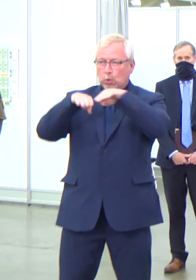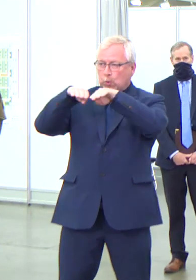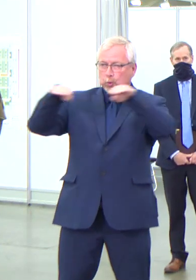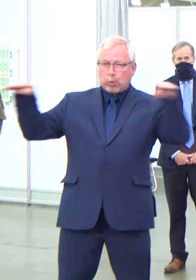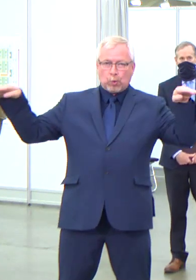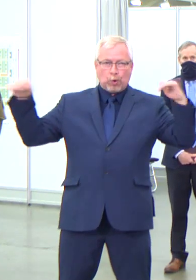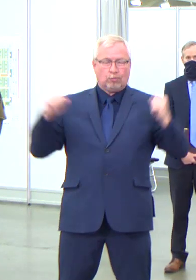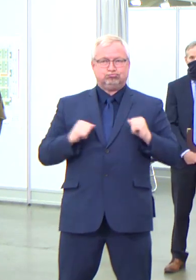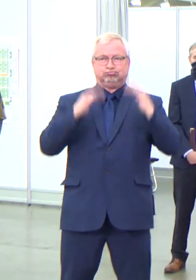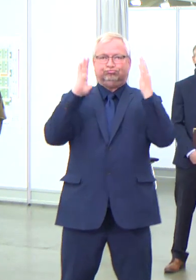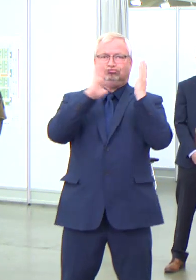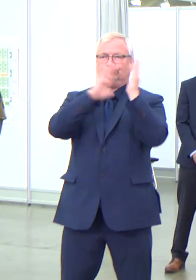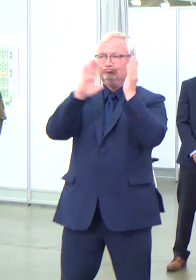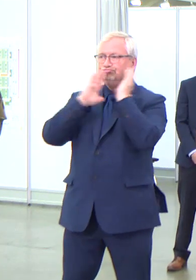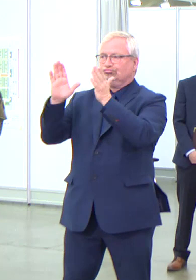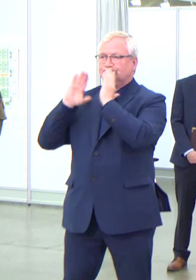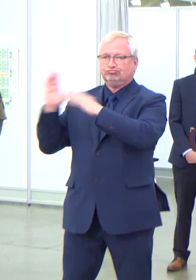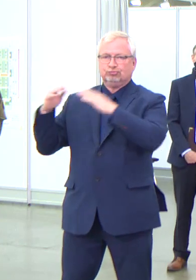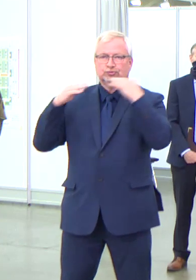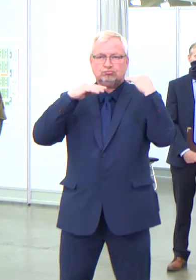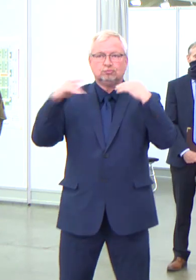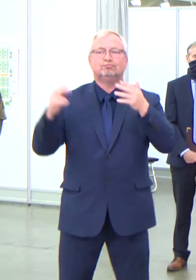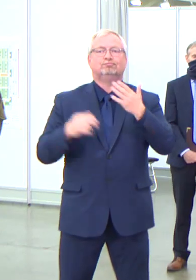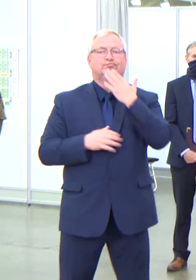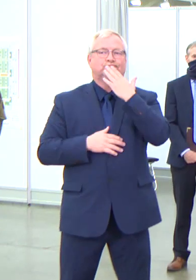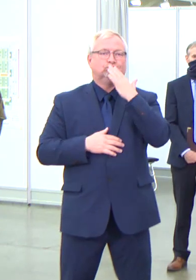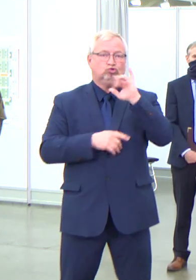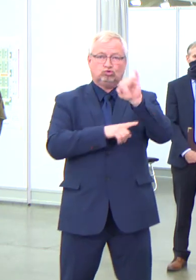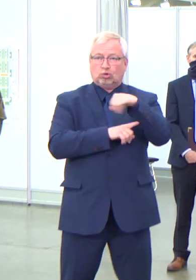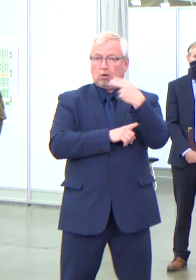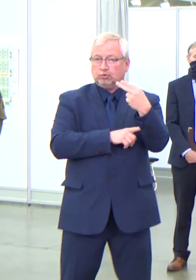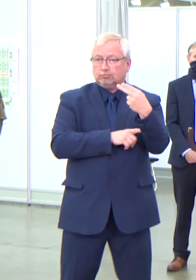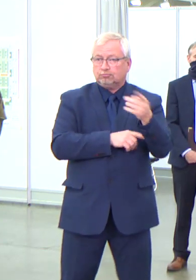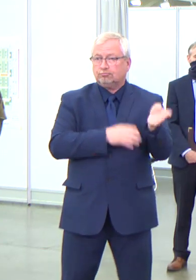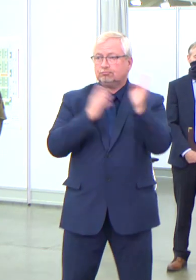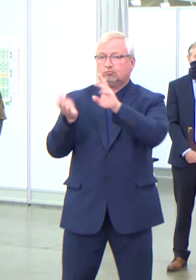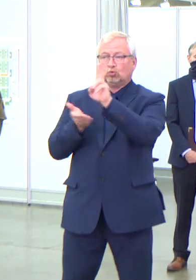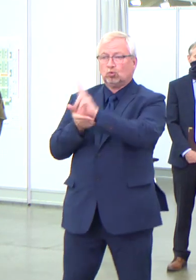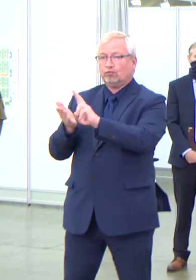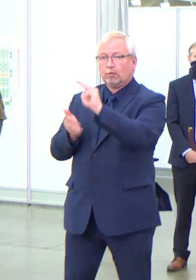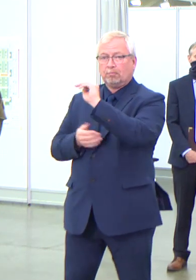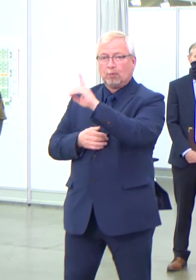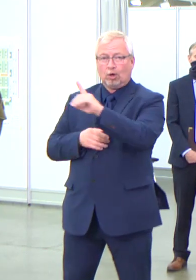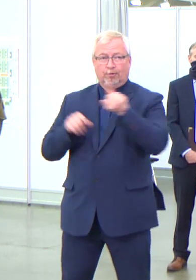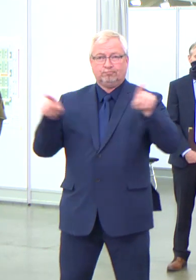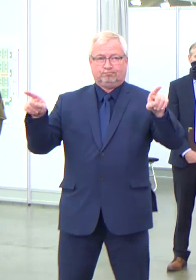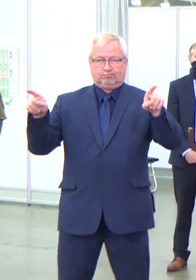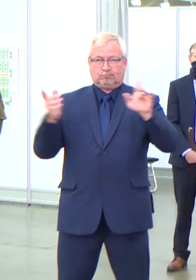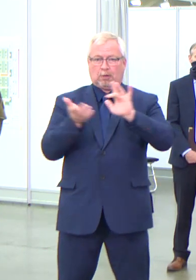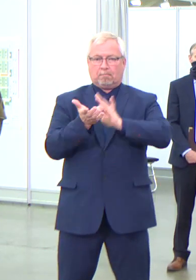build and stand up this site from scratch. I also want to thank Johns Hopkins and the University